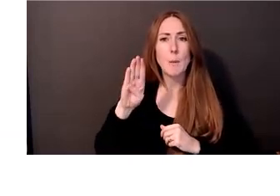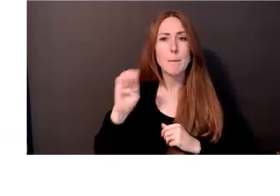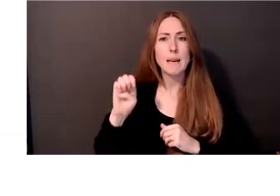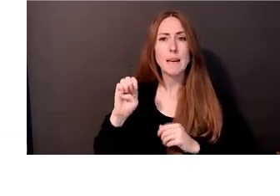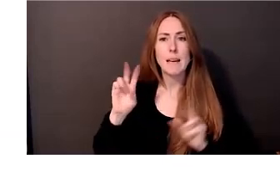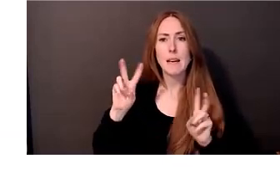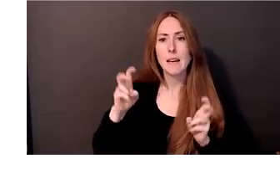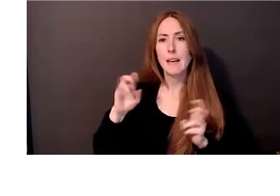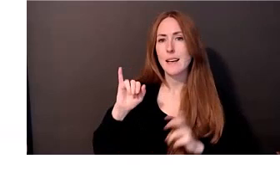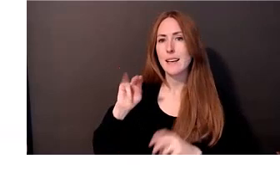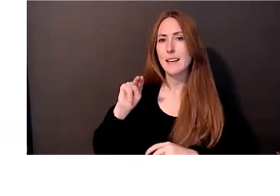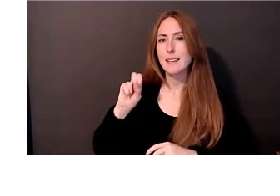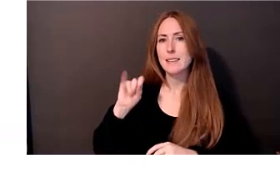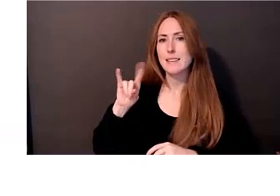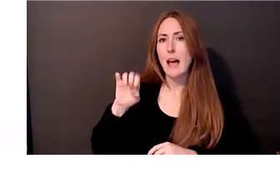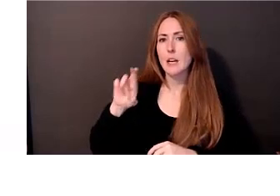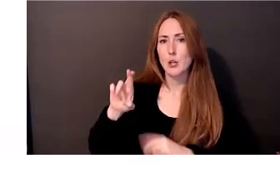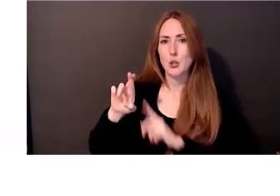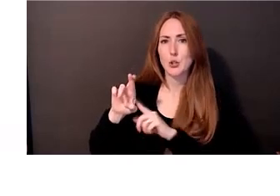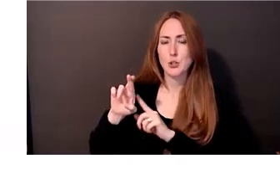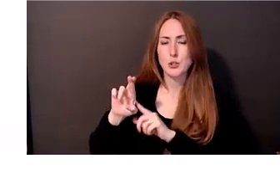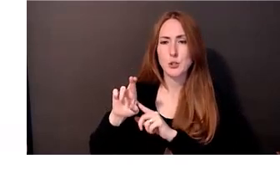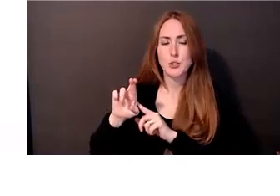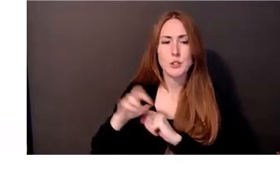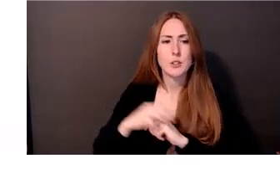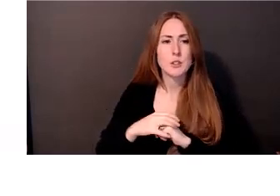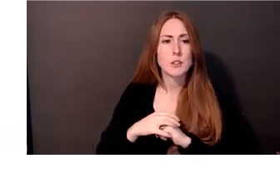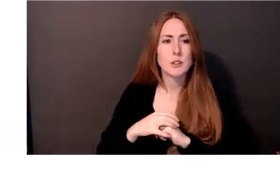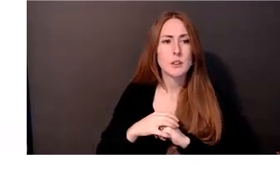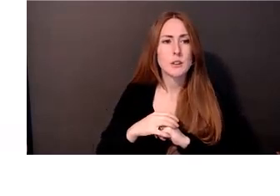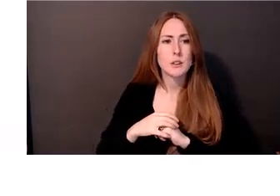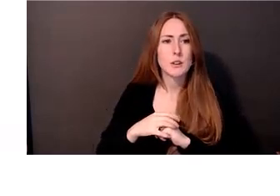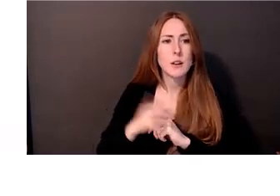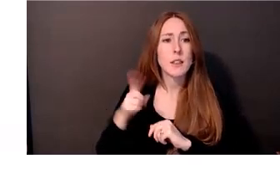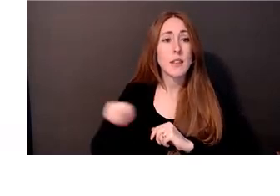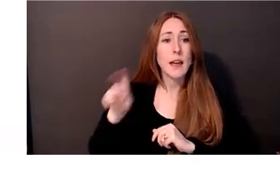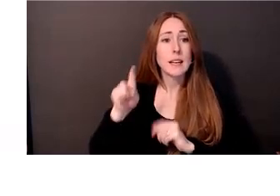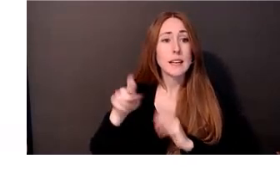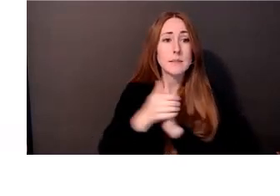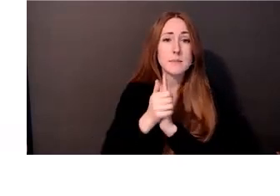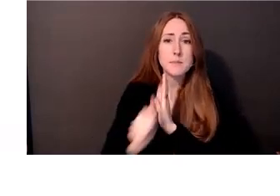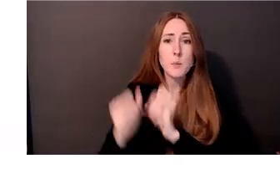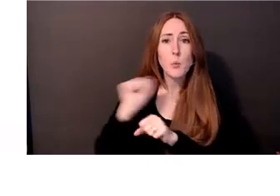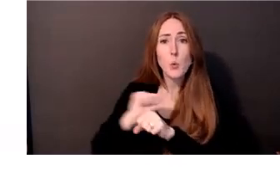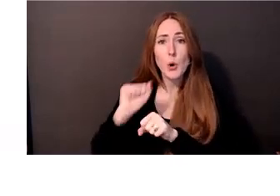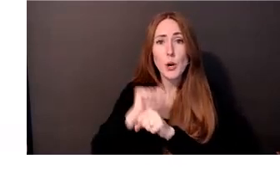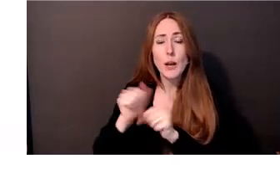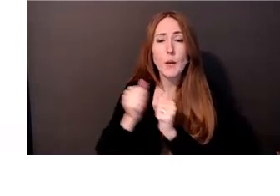They need to have a constant networking with their stakeholders and also to know their needs.